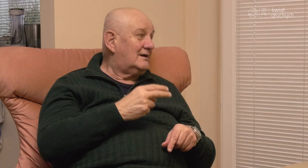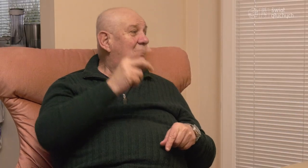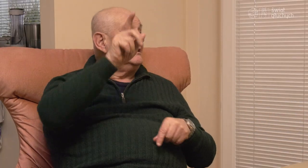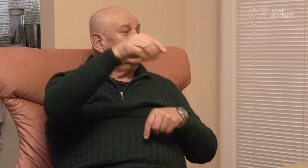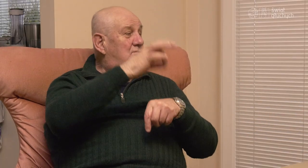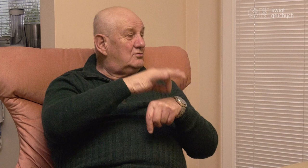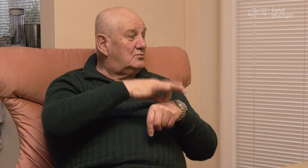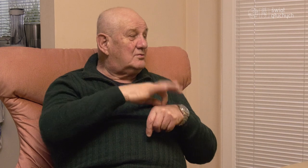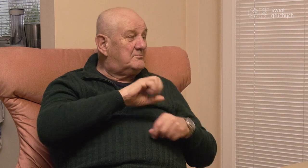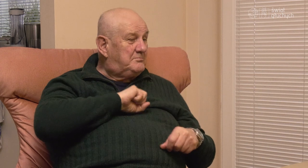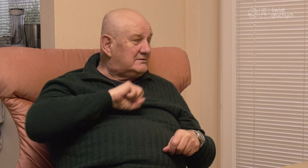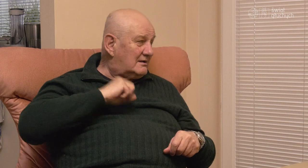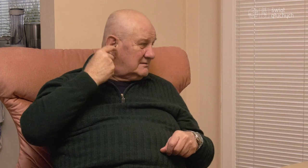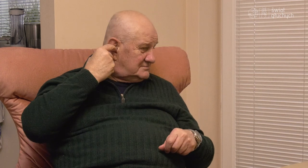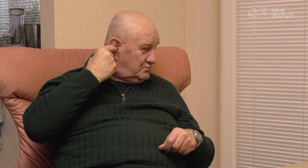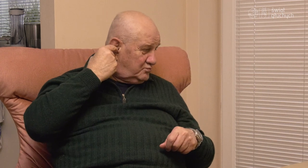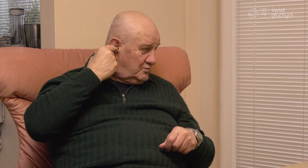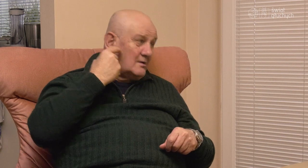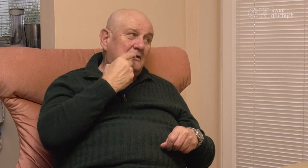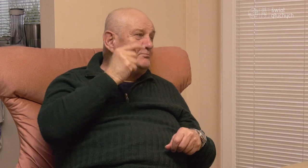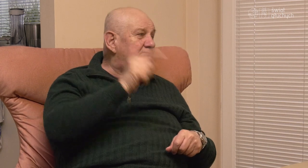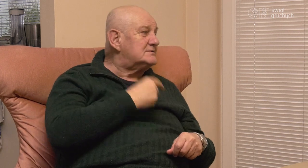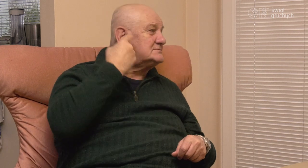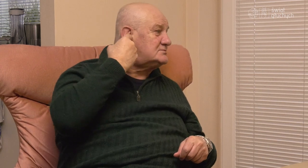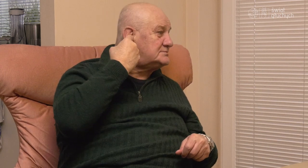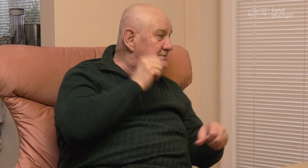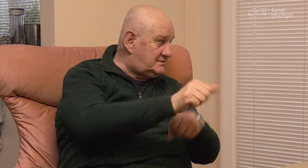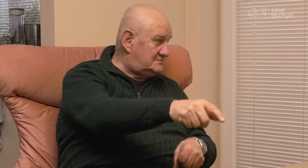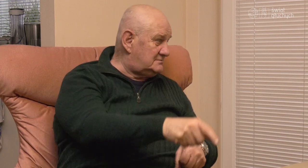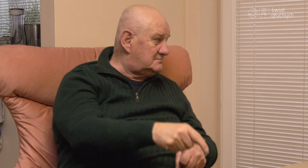but when she went for an examination, the doctor said she could hear.